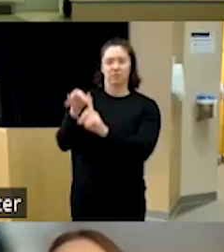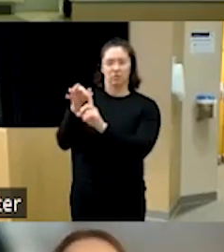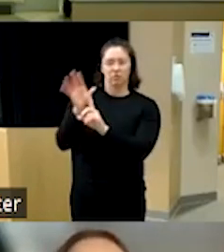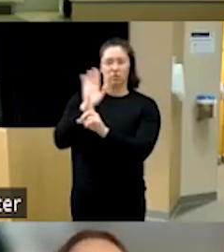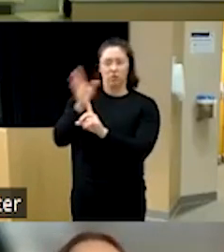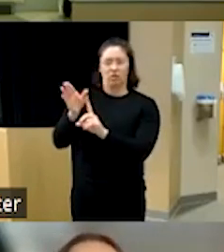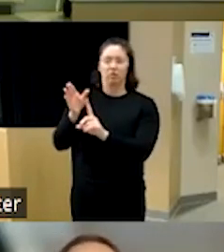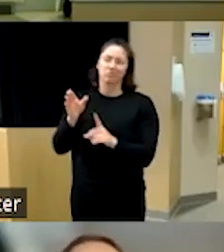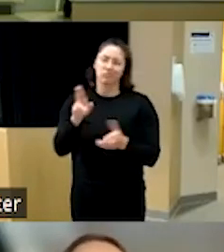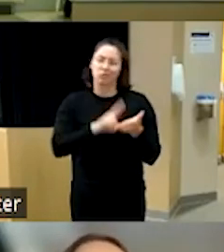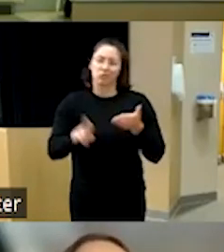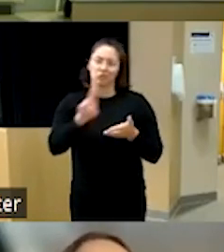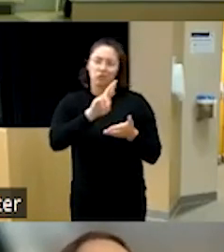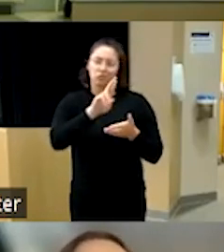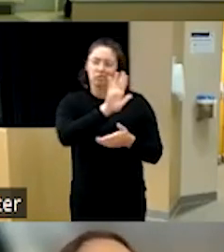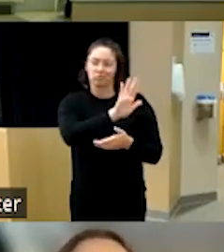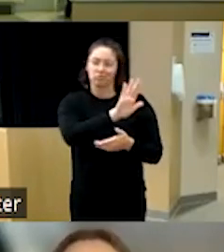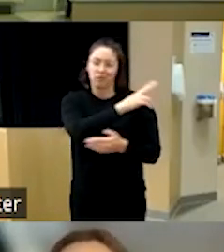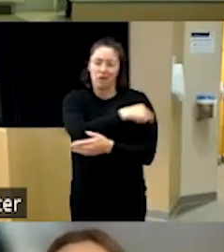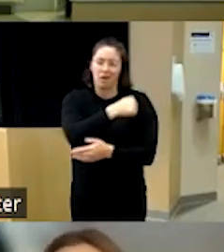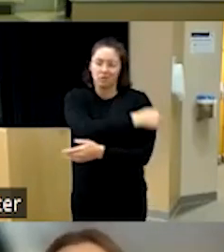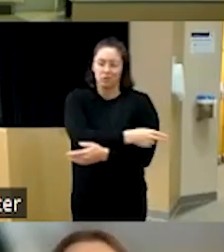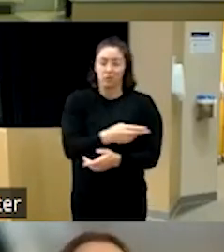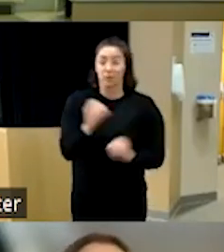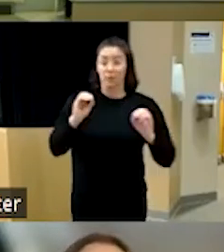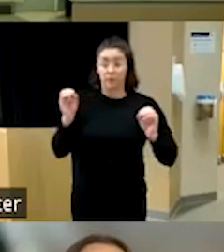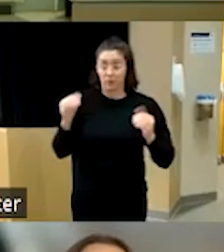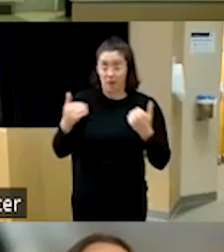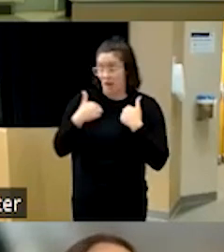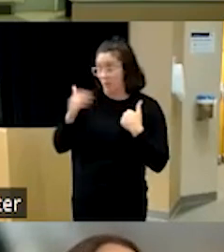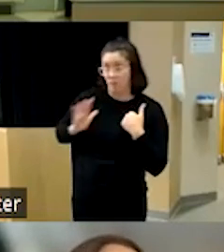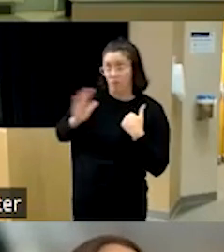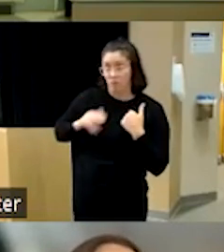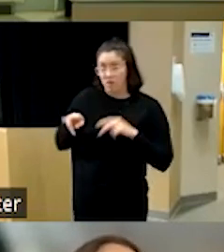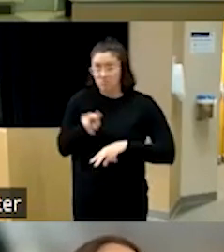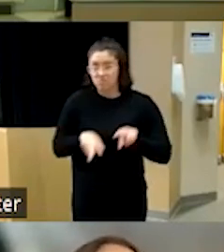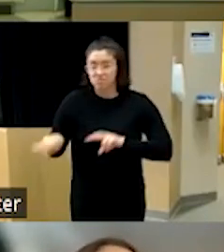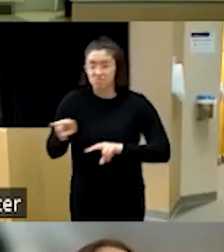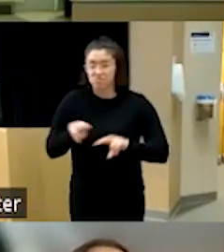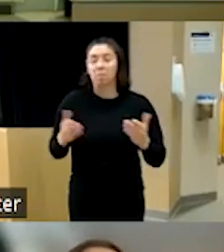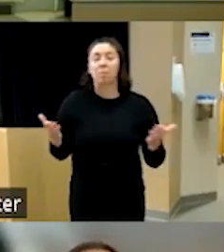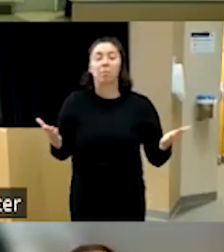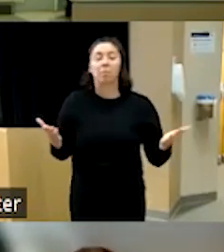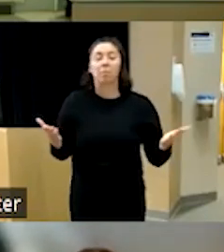the University Hospital which nobody had before and maybe then they will end up not having pain